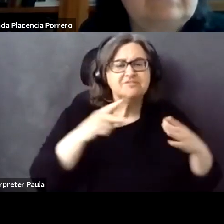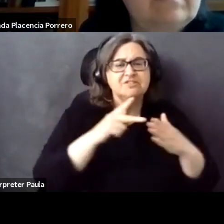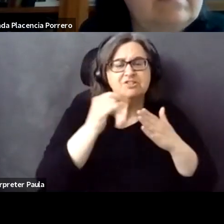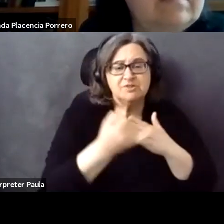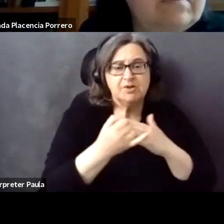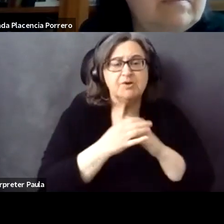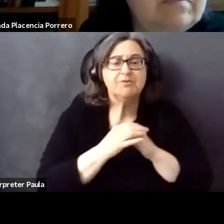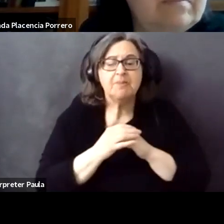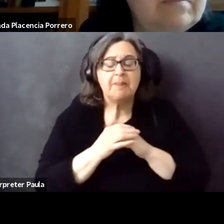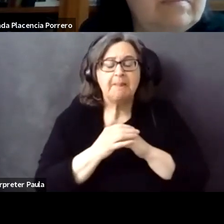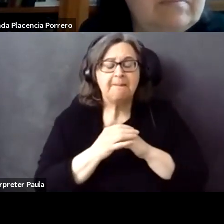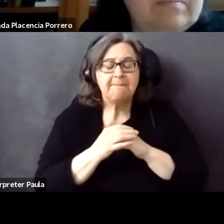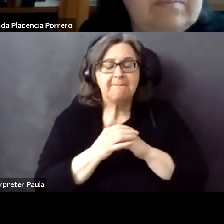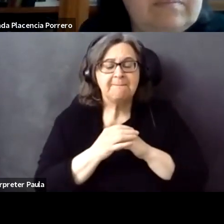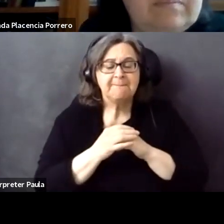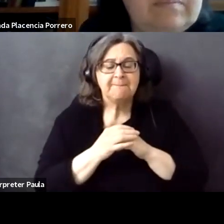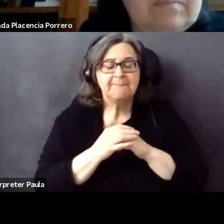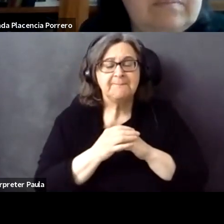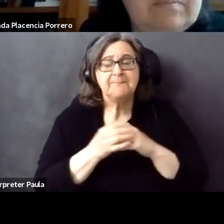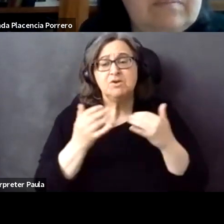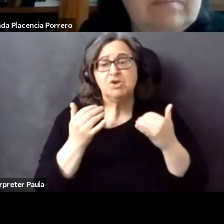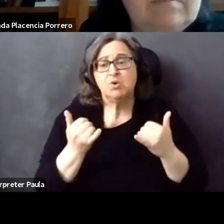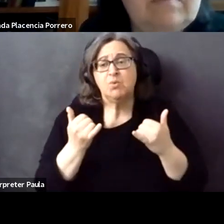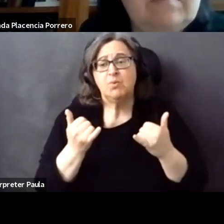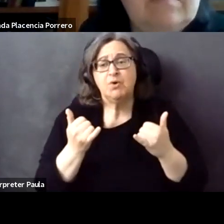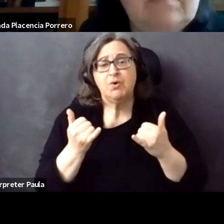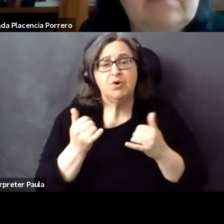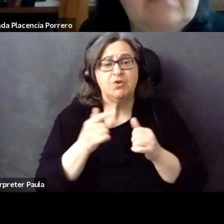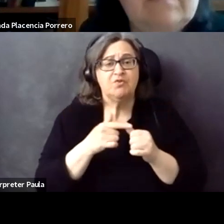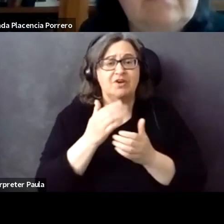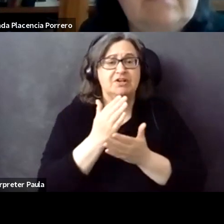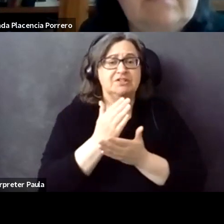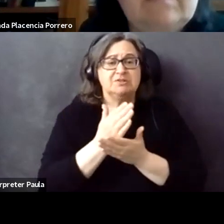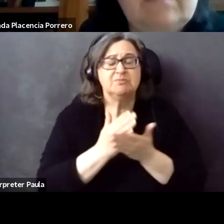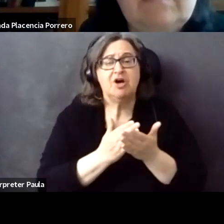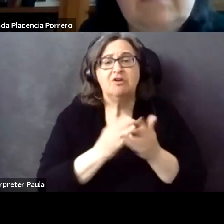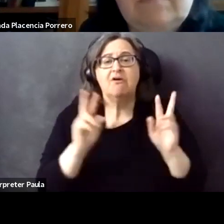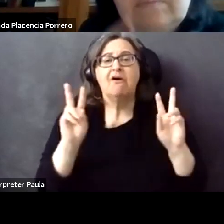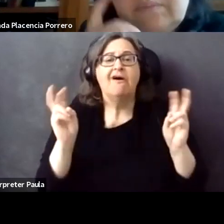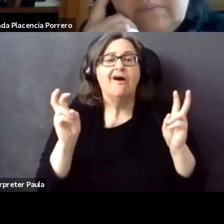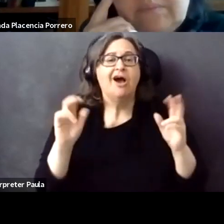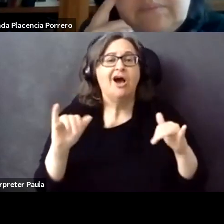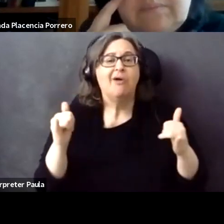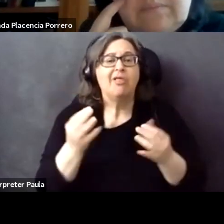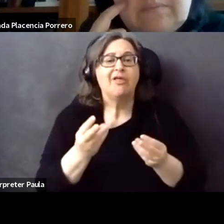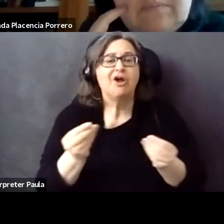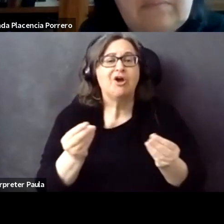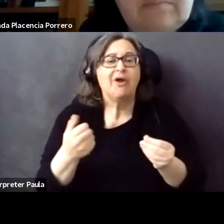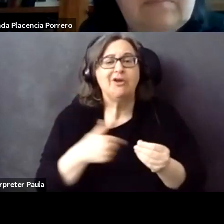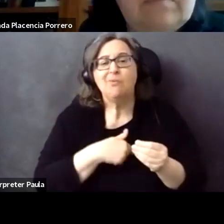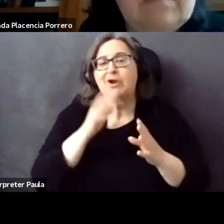our members. And we see in practice too, we see all kinds of initiatives. Although we see the first phase now